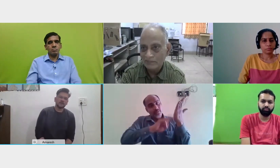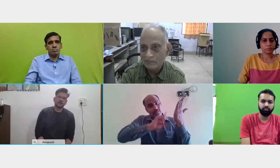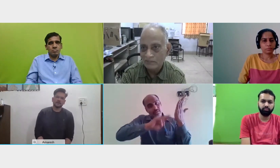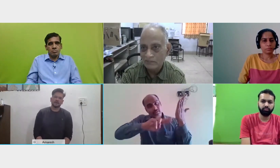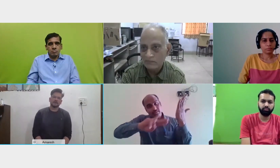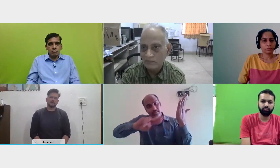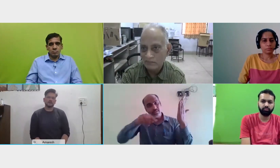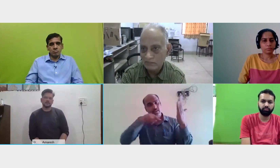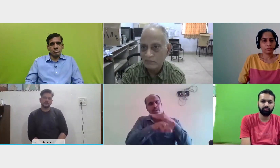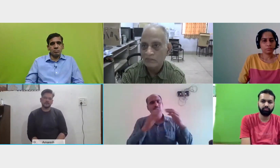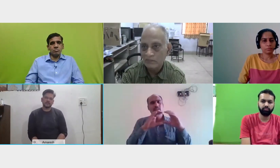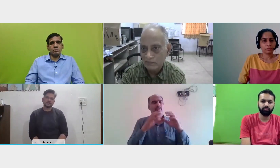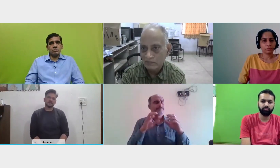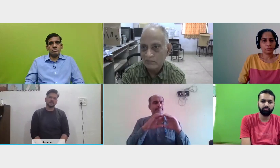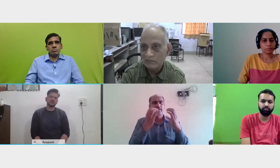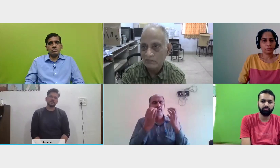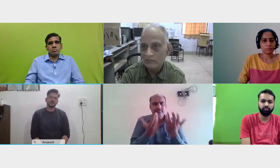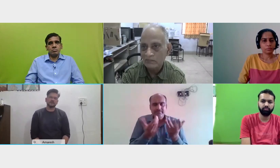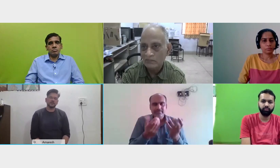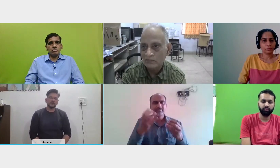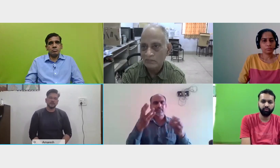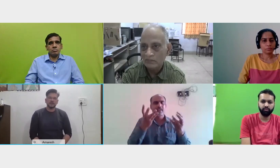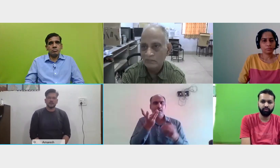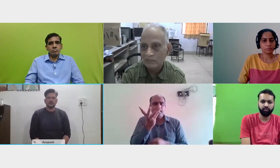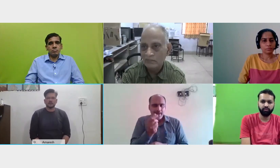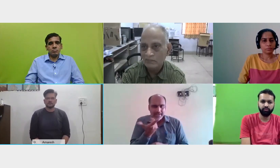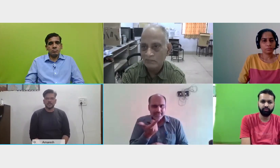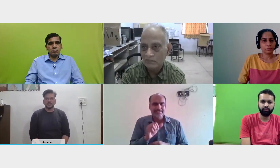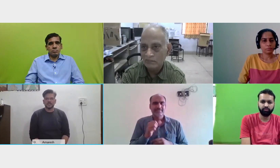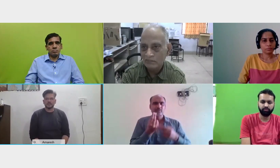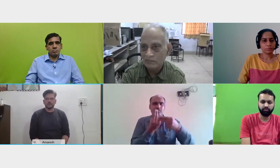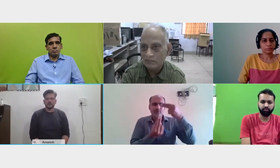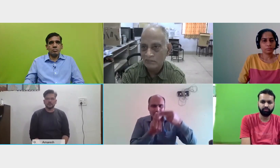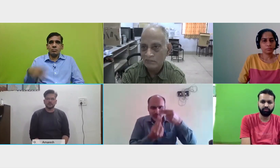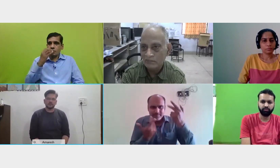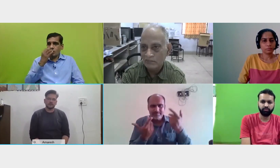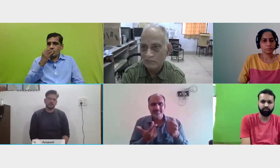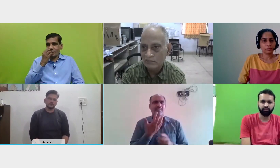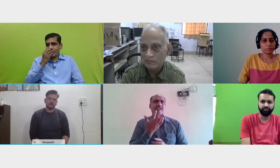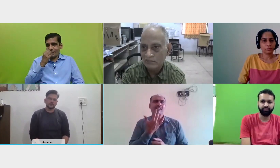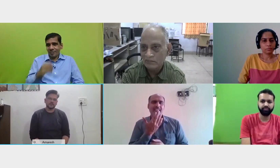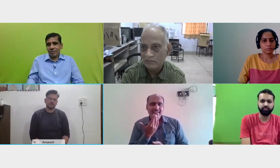particular topic and all the different lessons so each and every page has a qr code for different